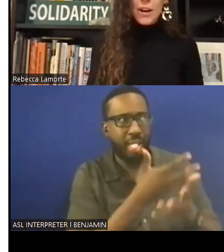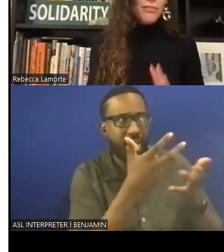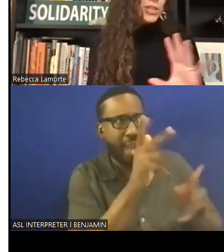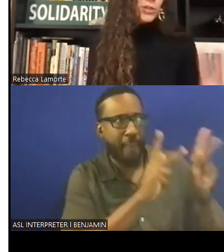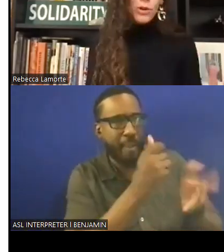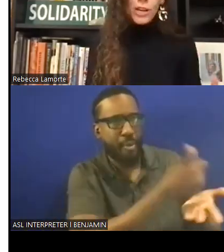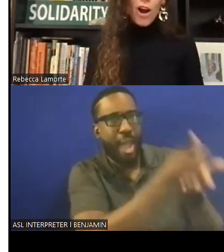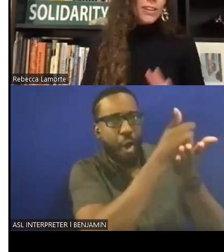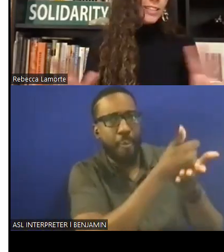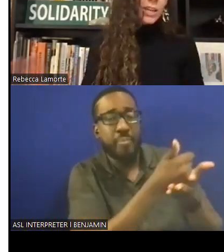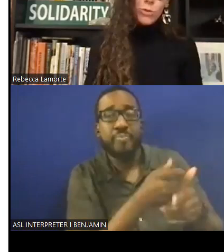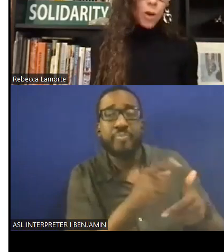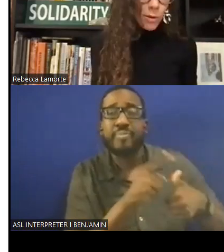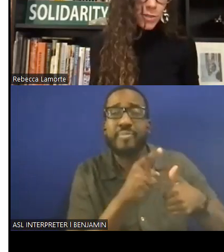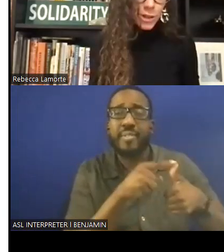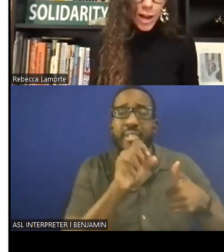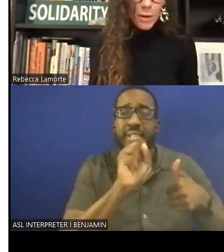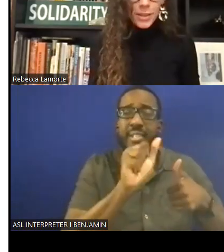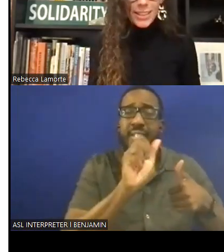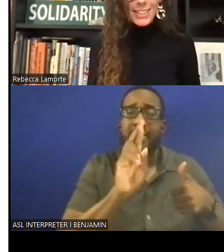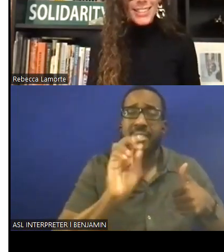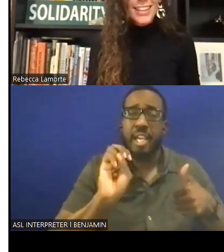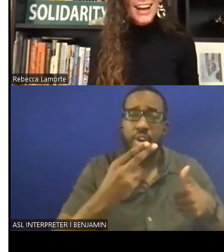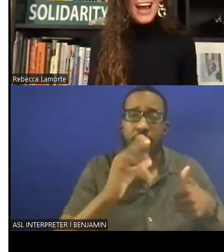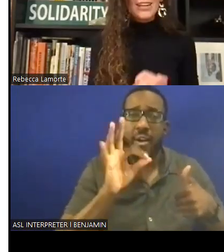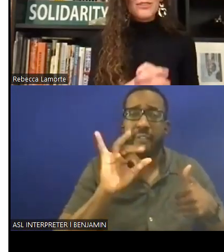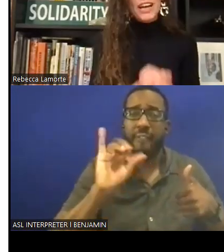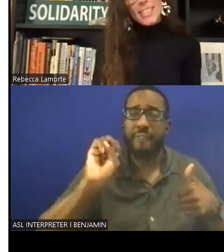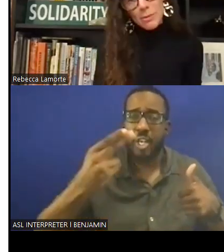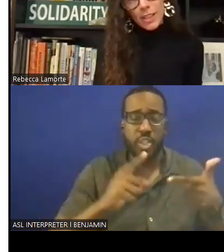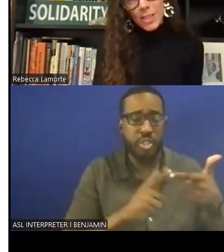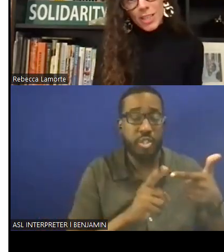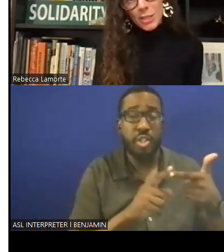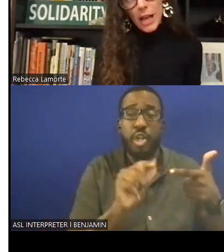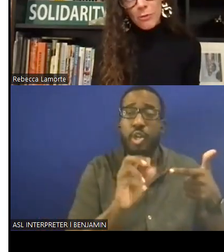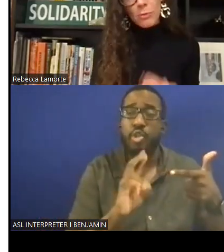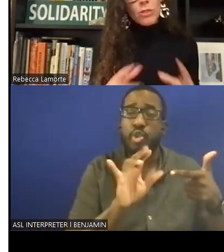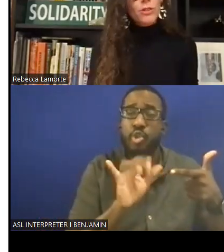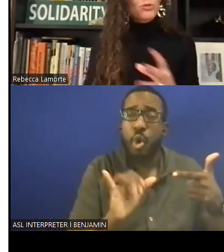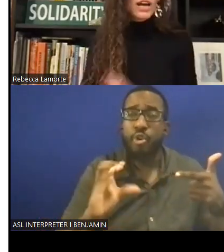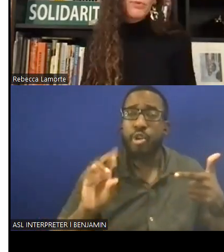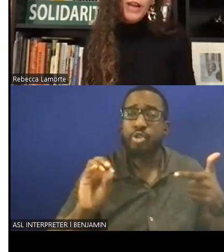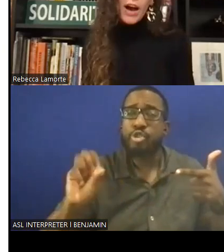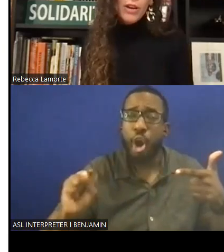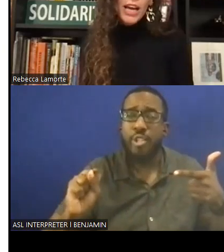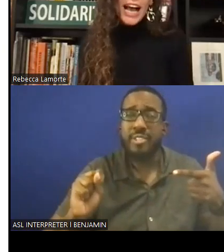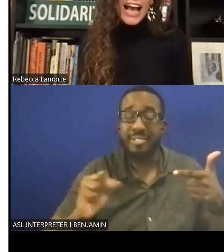Sara Fisch and Tory Cross, thank you so much for your help with this. And my disability justice platform was the first one I put out.